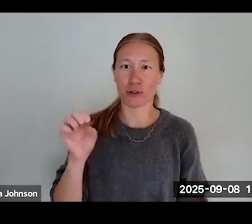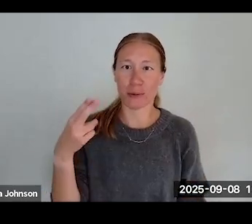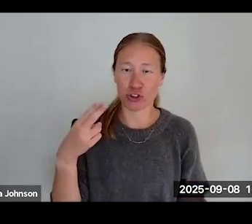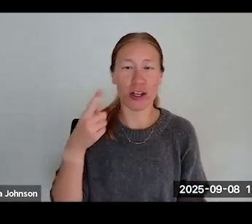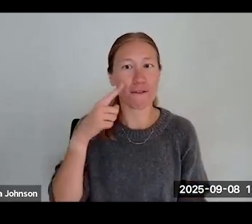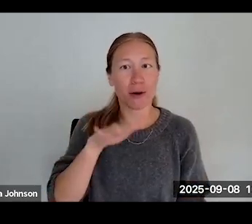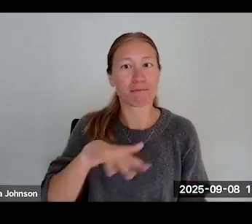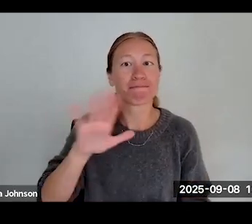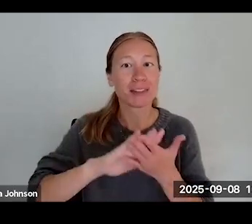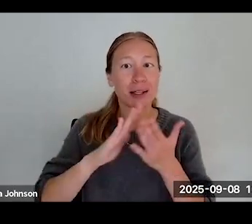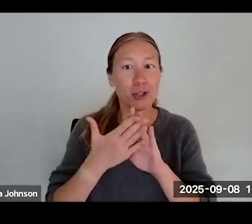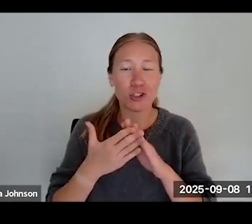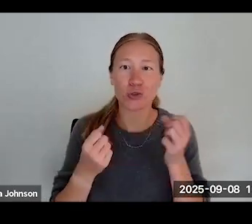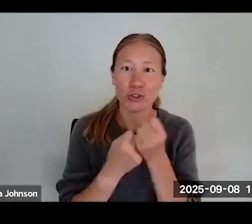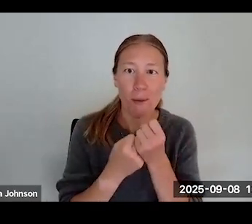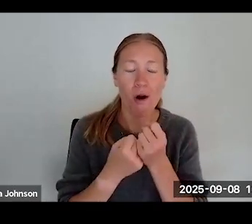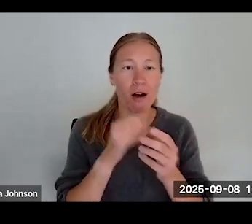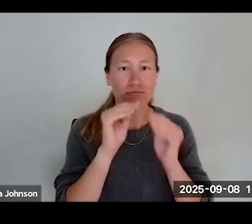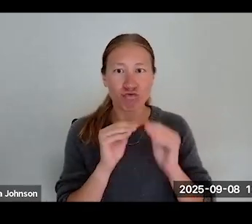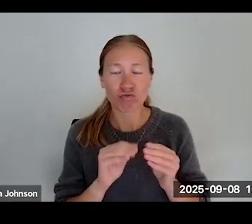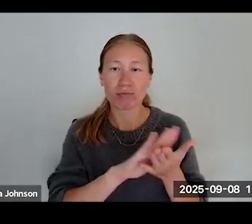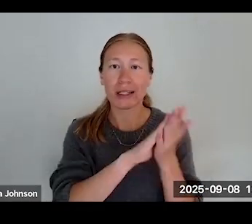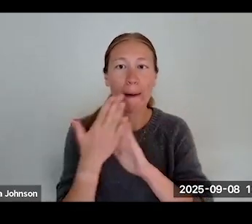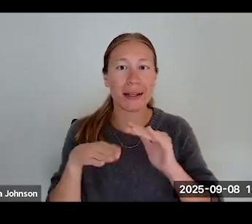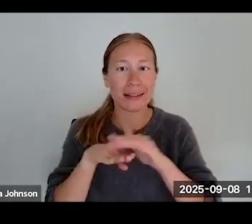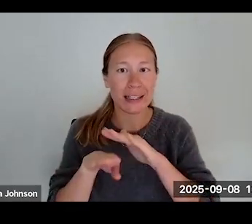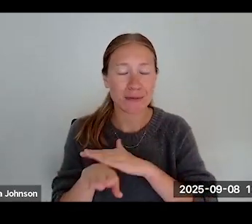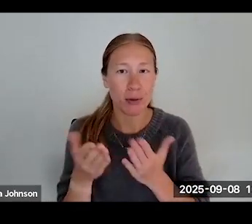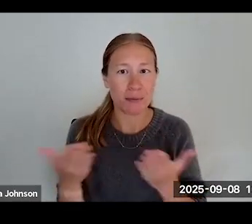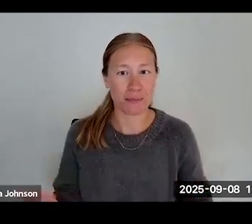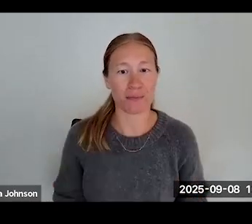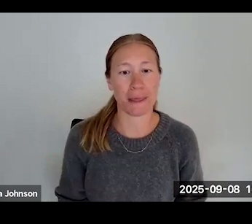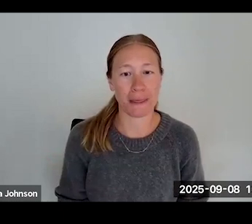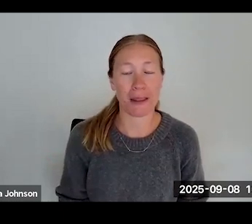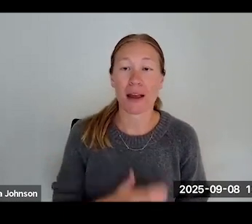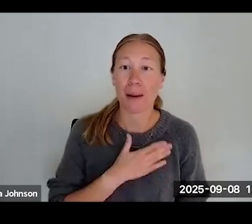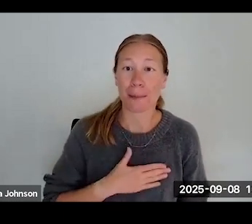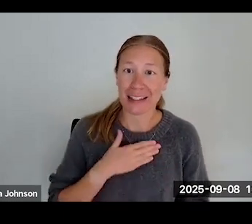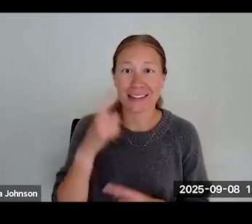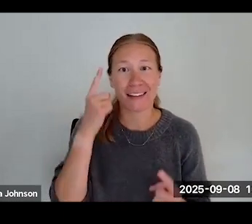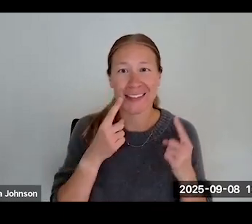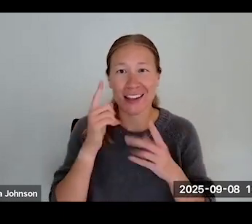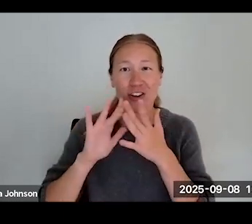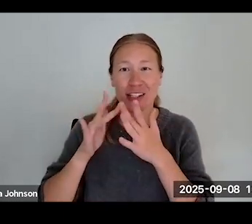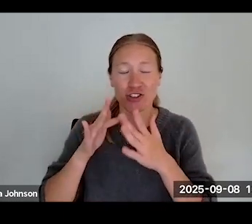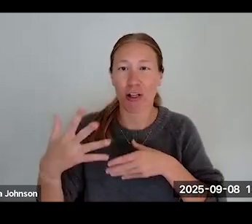to assist with remediation and making things accessible. Please also consider digital inclusion in your daily work.